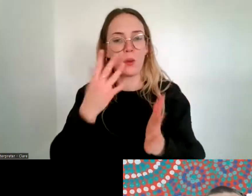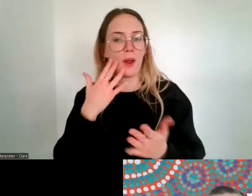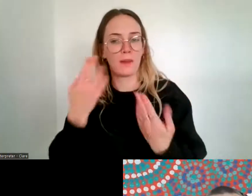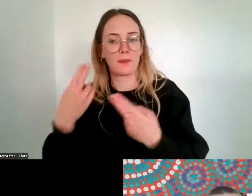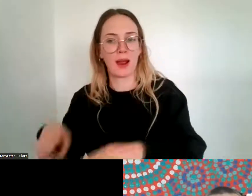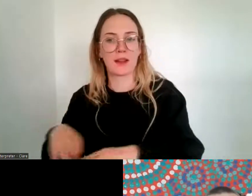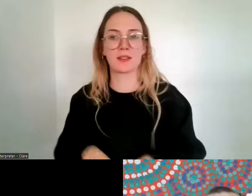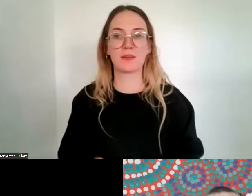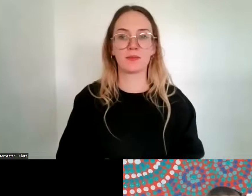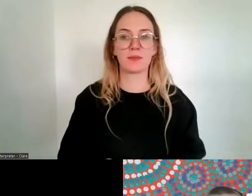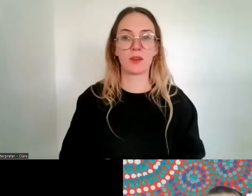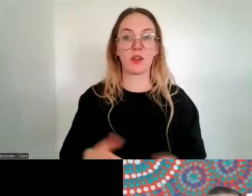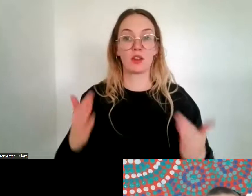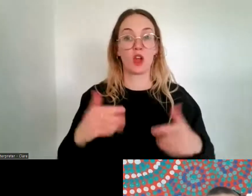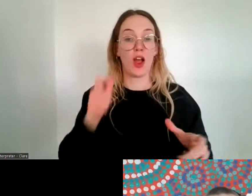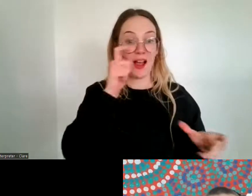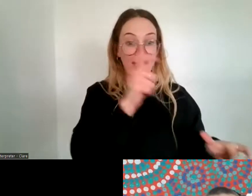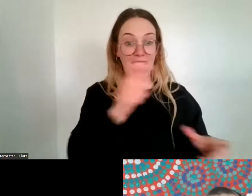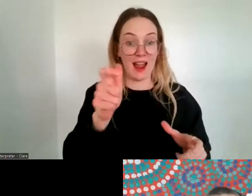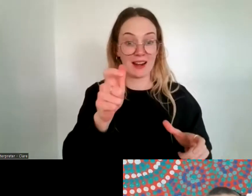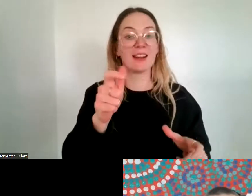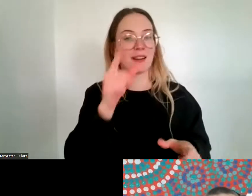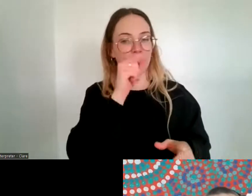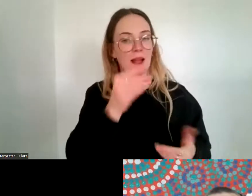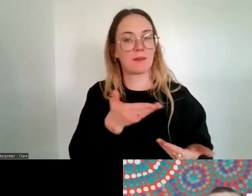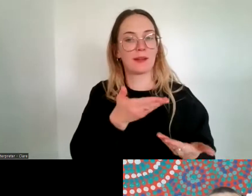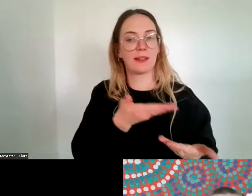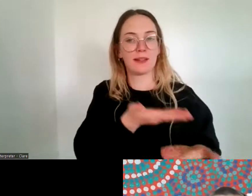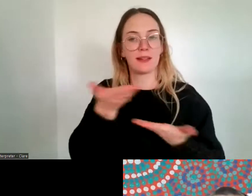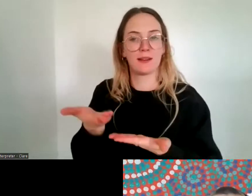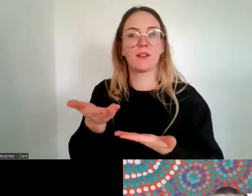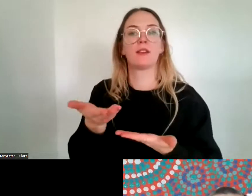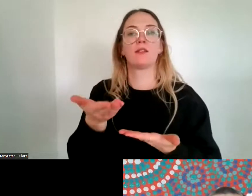guardian can be appointed for personal matters. Things like provisions of goods or services, which